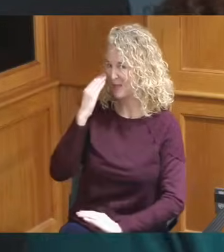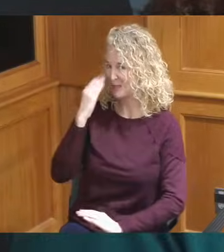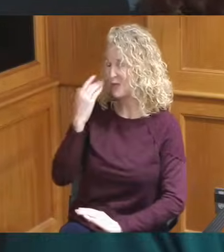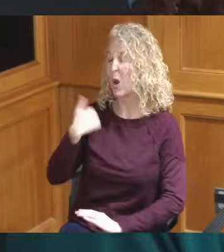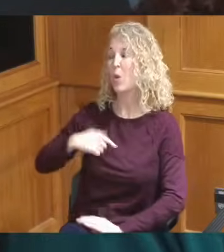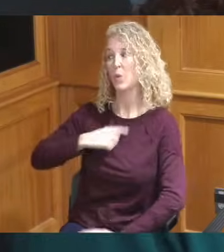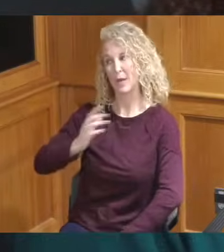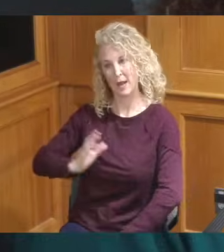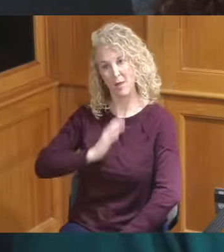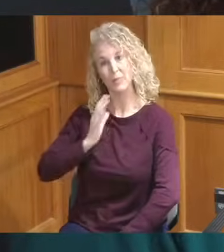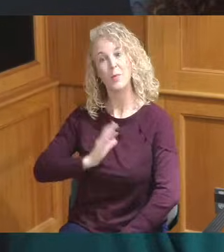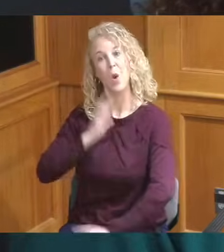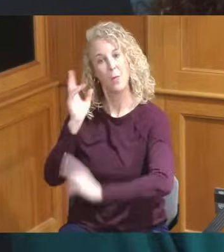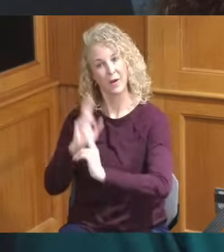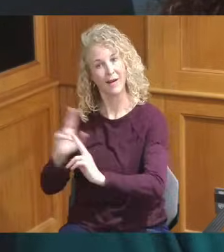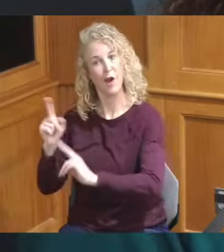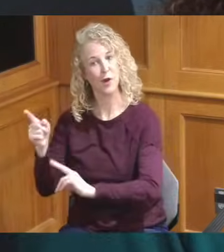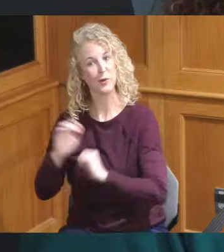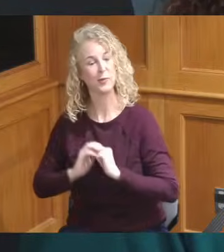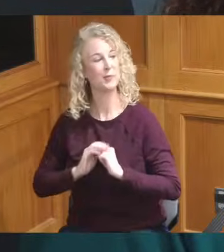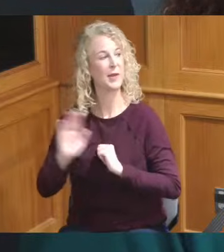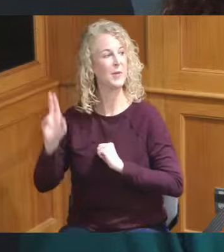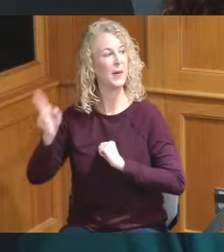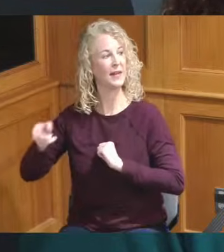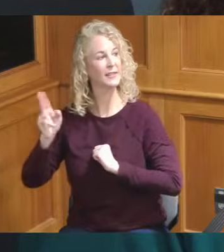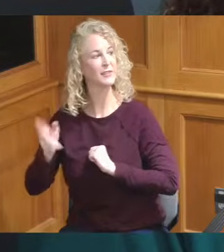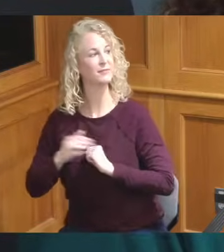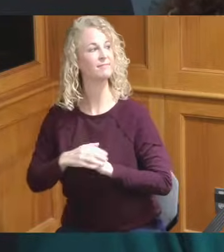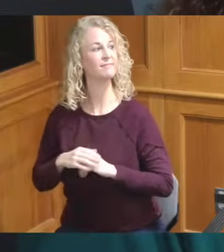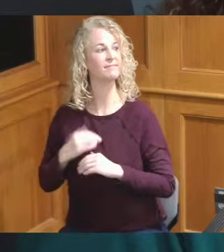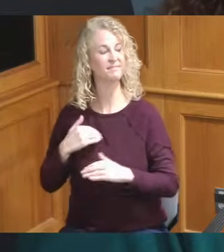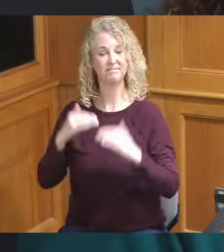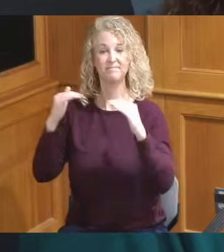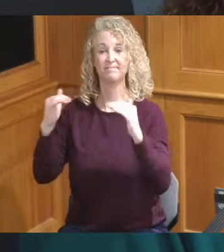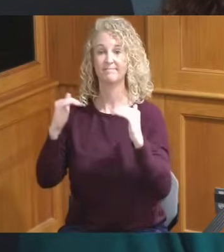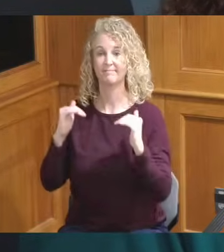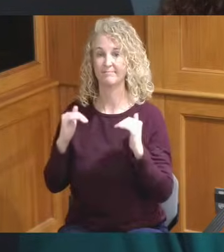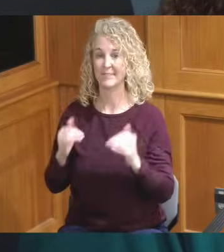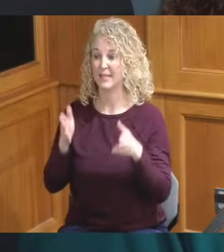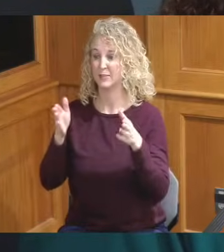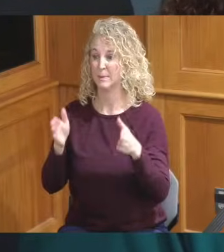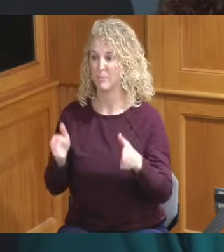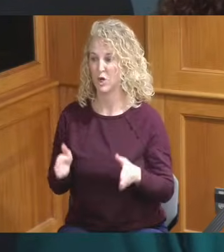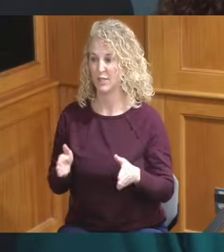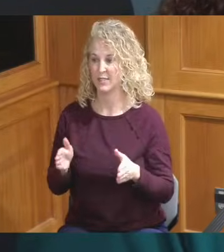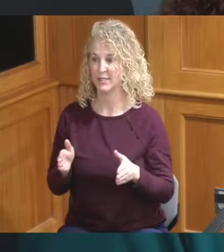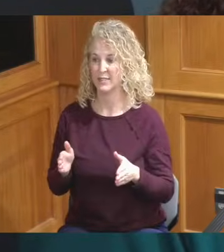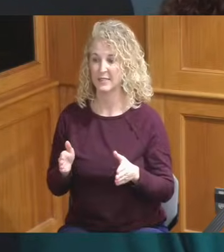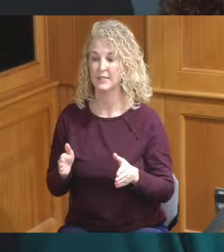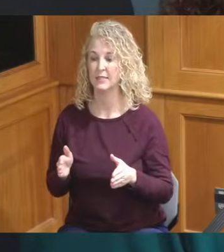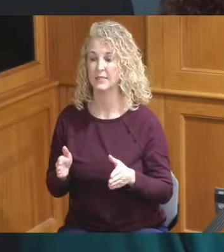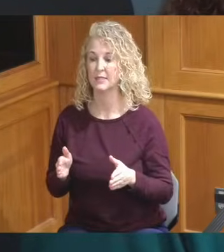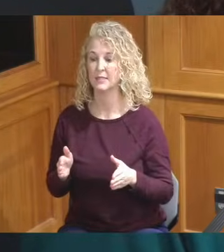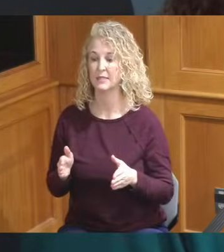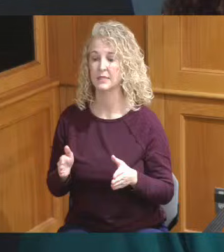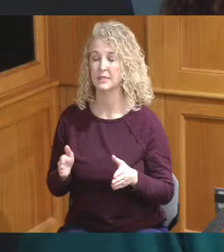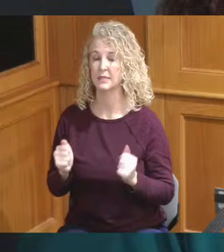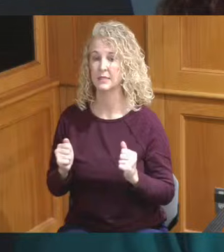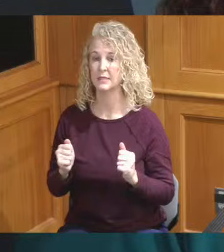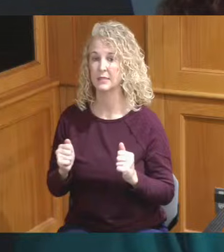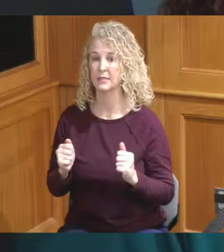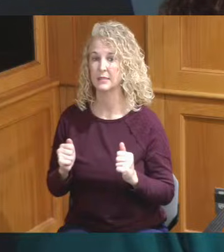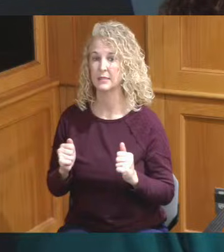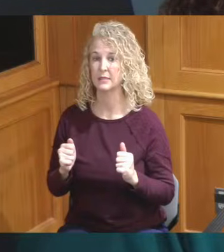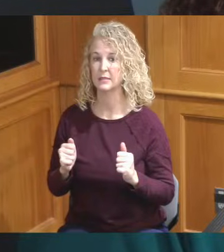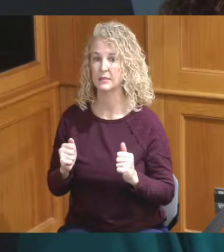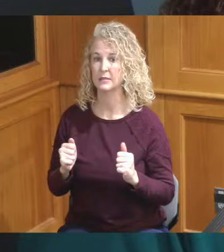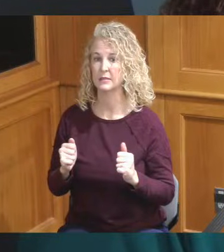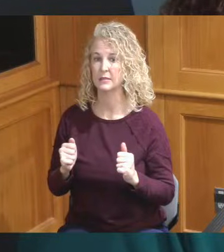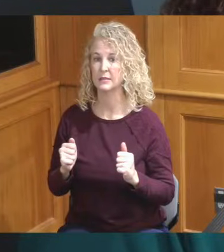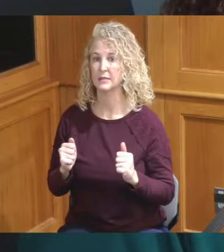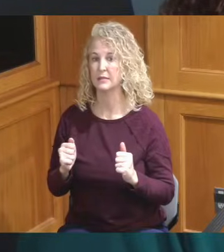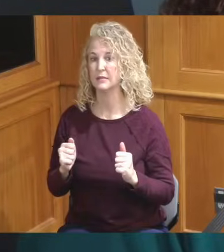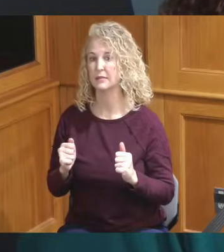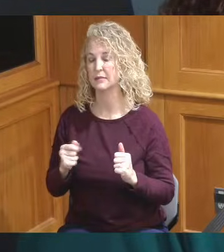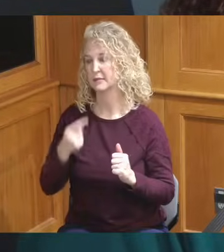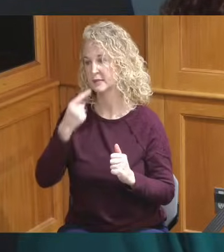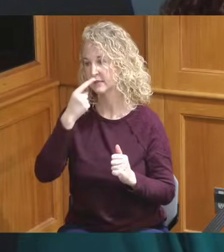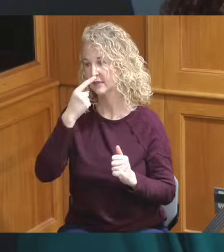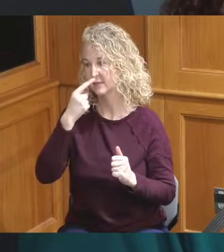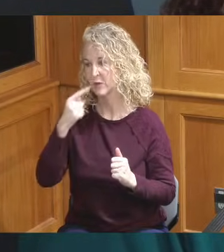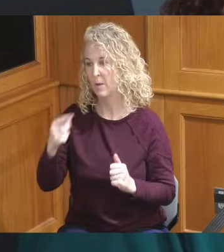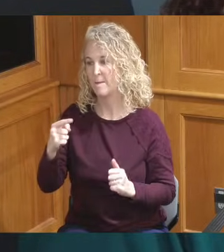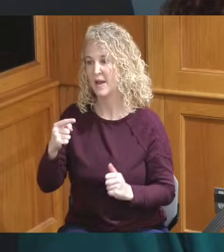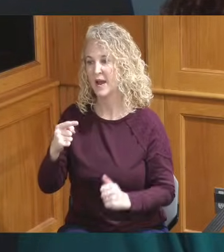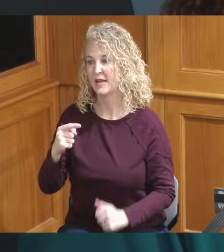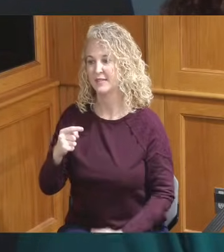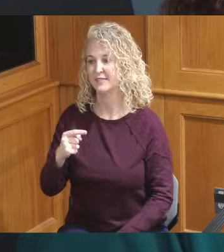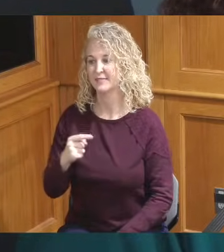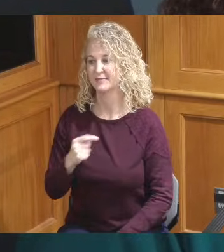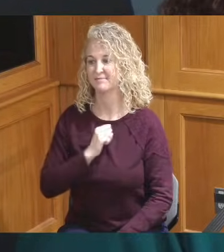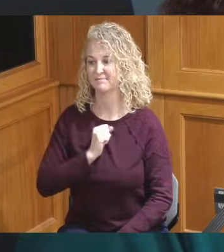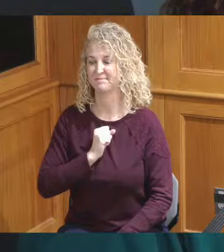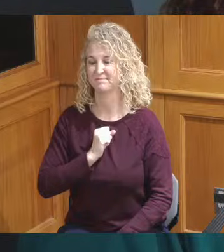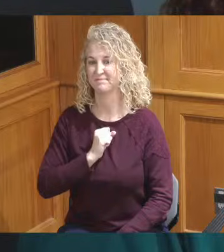give the acknowledgement. my next honoree if Miss Michelle Roseman would come forward.